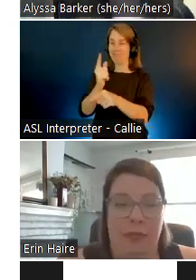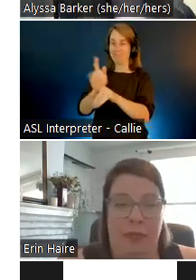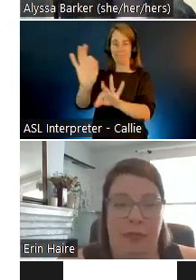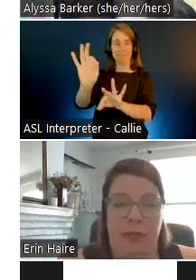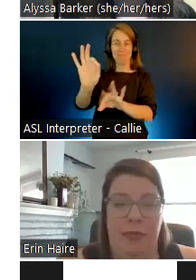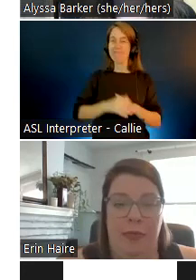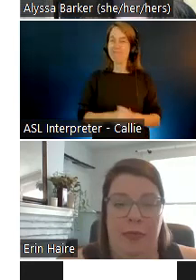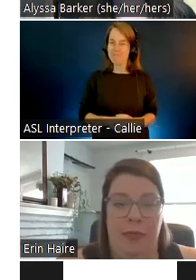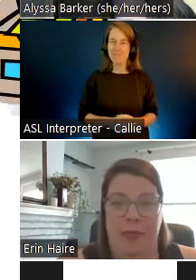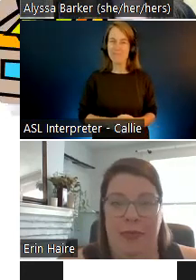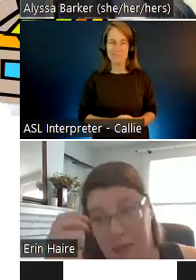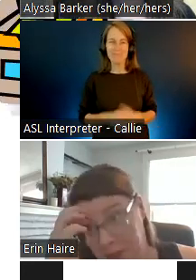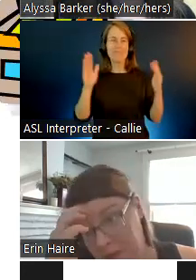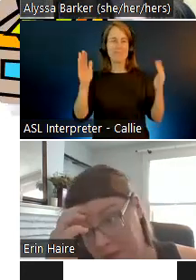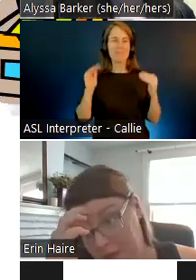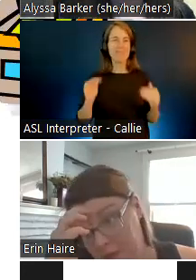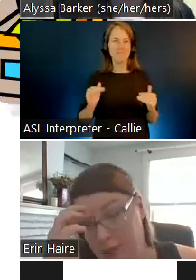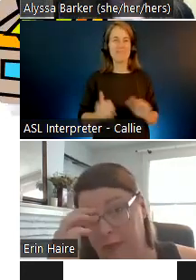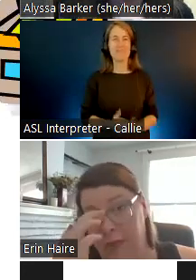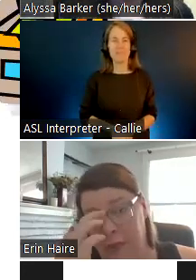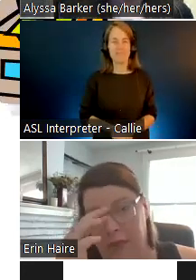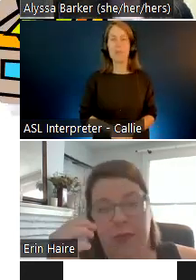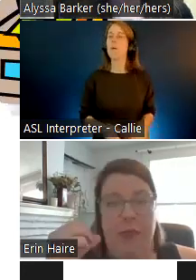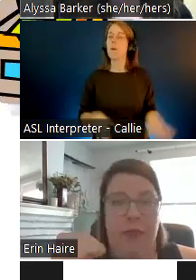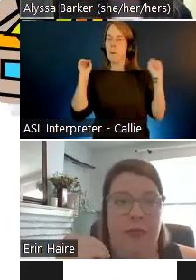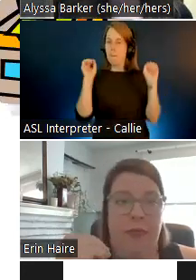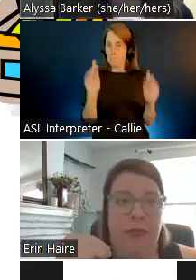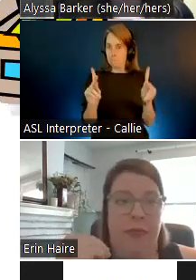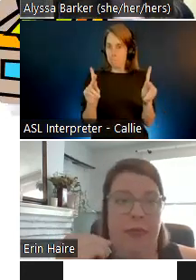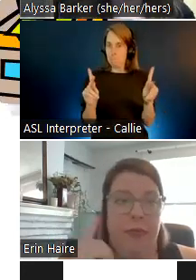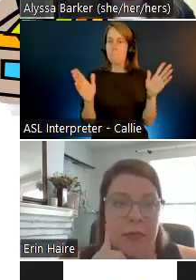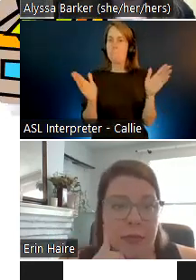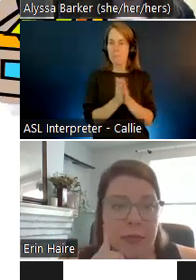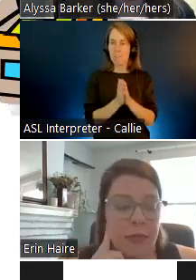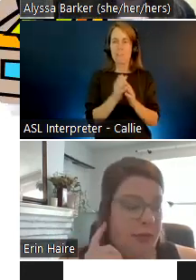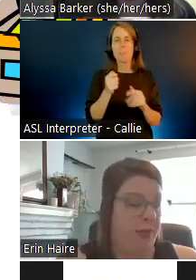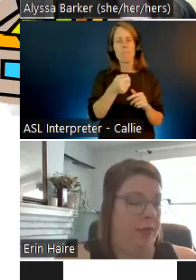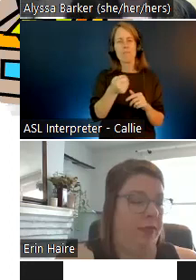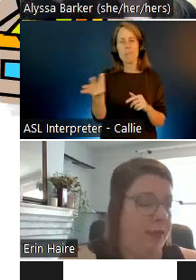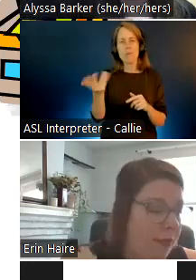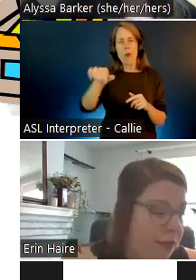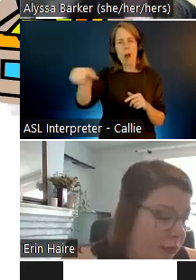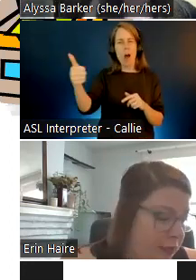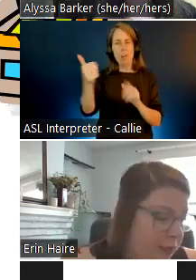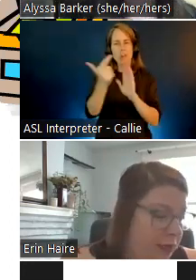next slide please all right so a couple of other laws that come up in the housing area